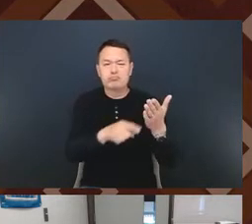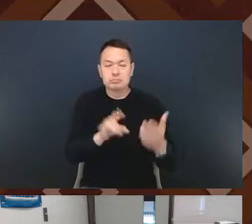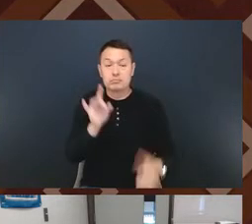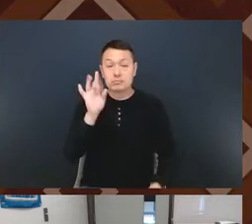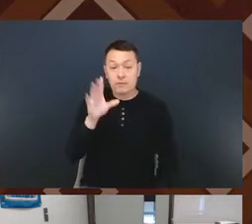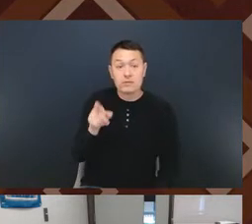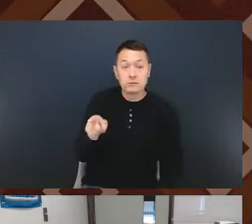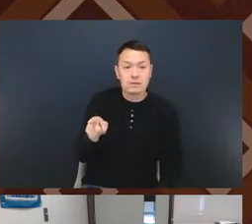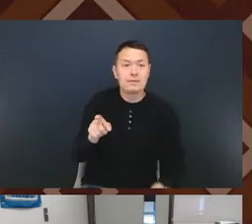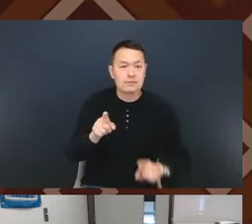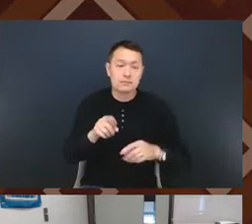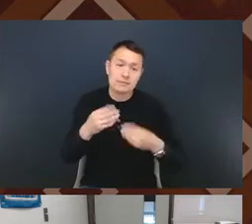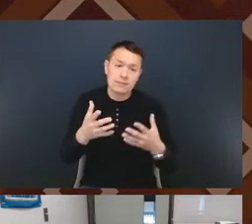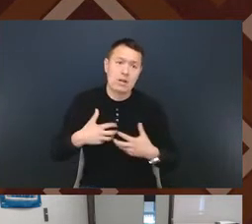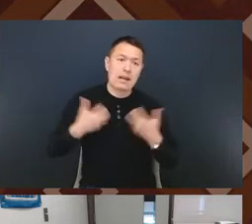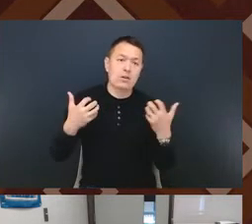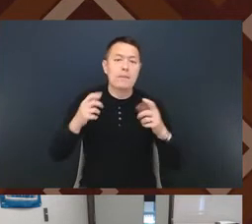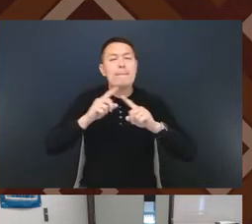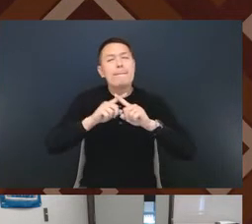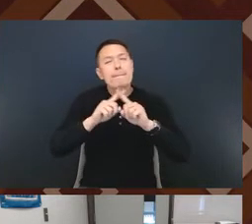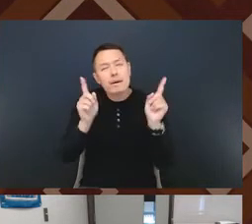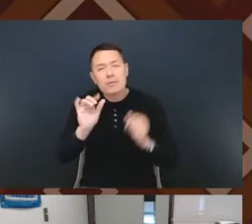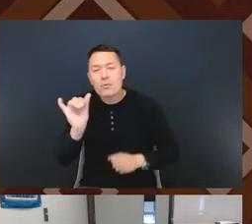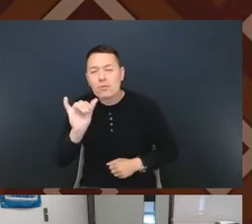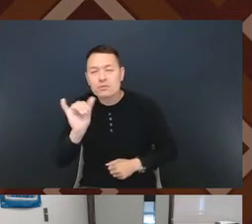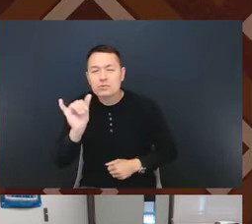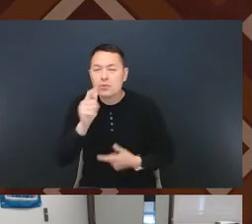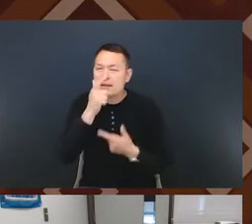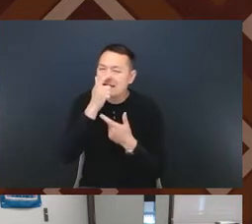but it's it's it's been fascinating, you know, throughout time